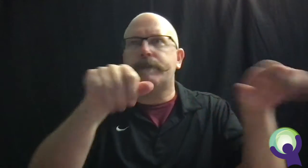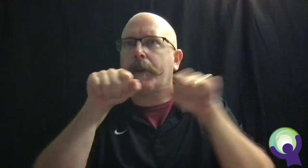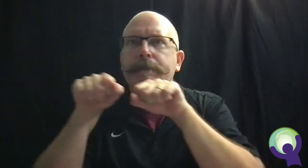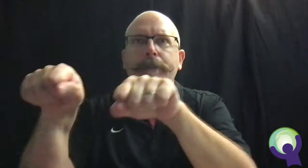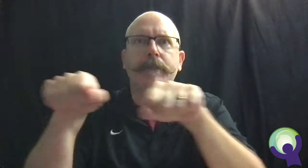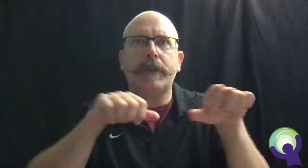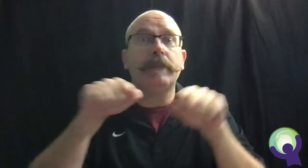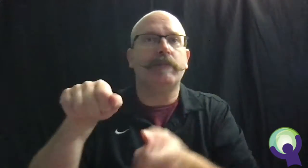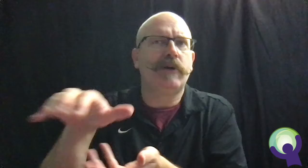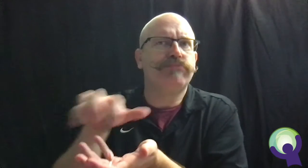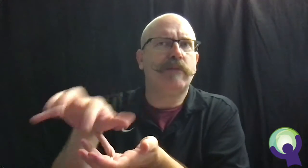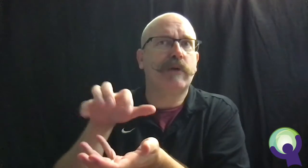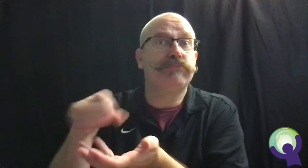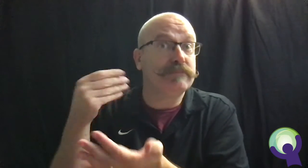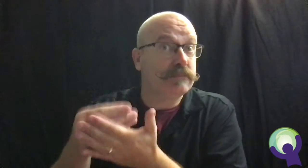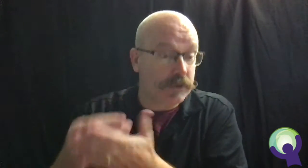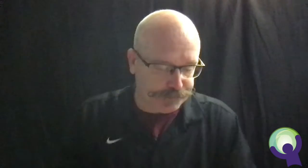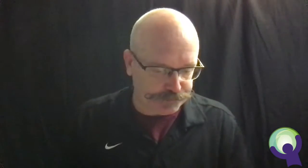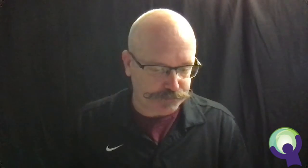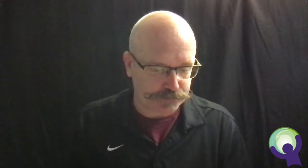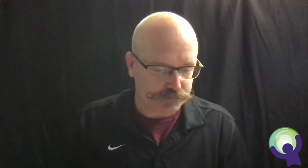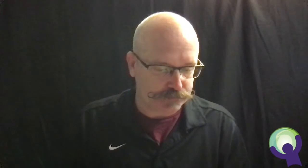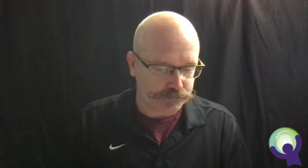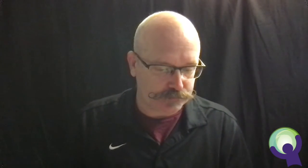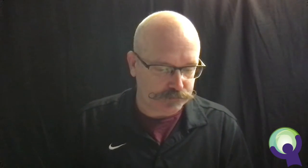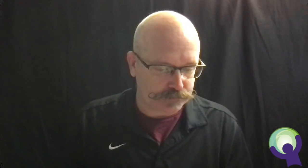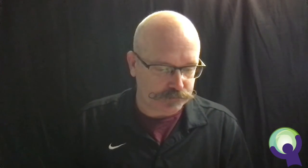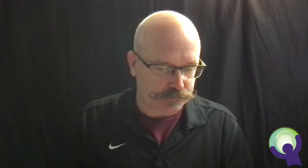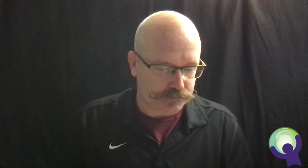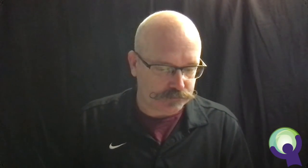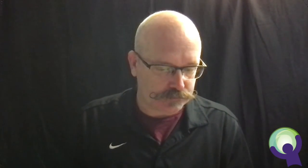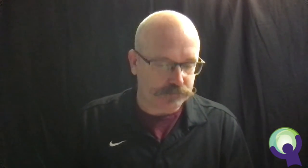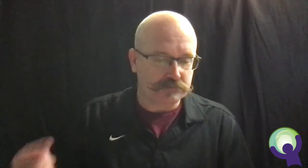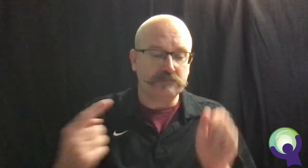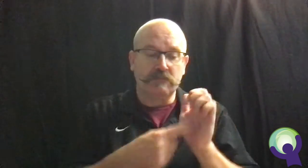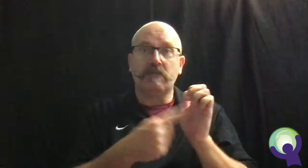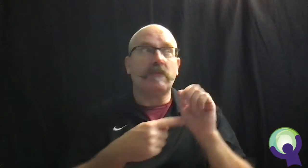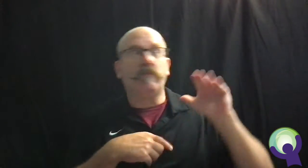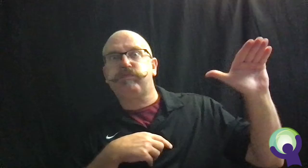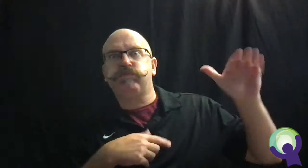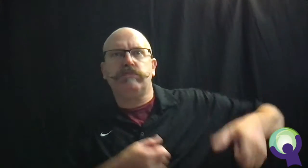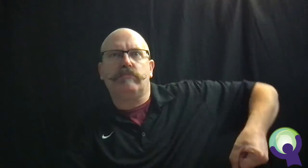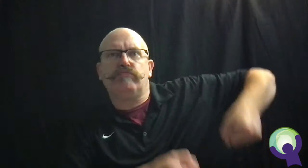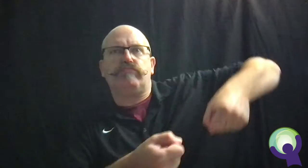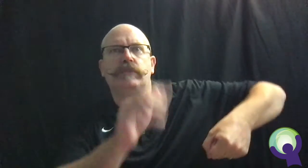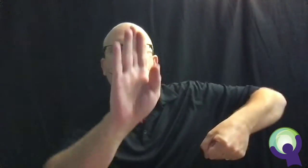If the crowds are big and safe, we offer to carry bags.